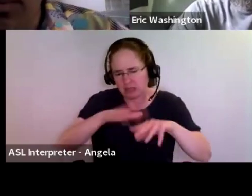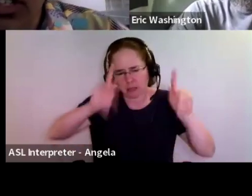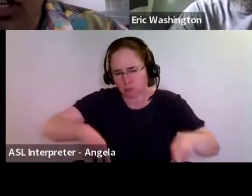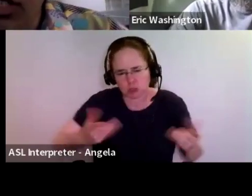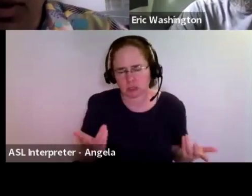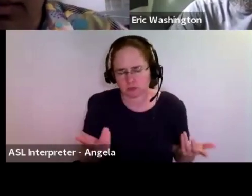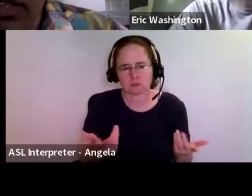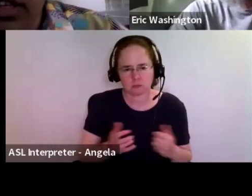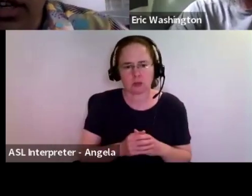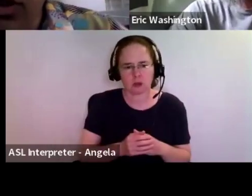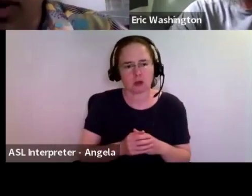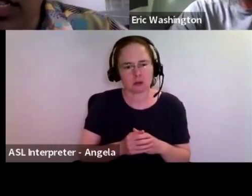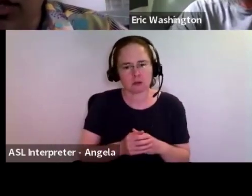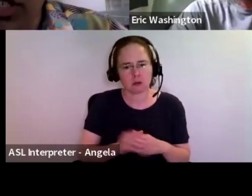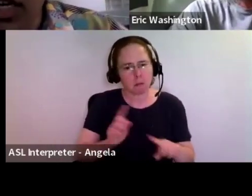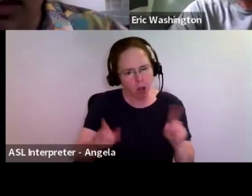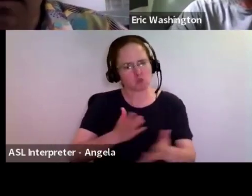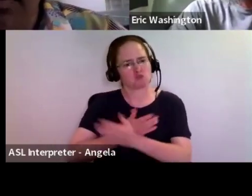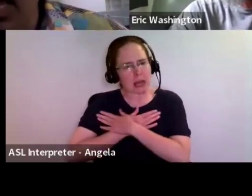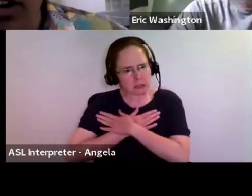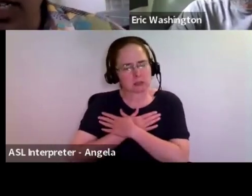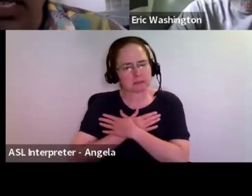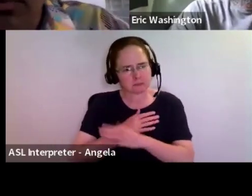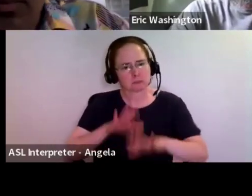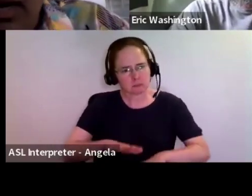And just be able to rest, especially in our disabled